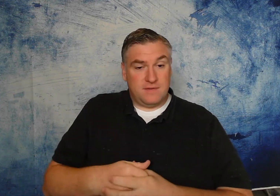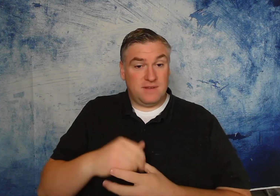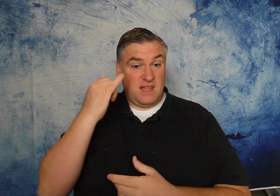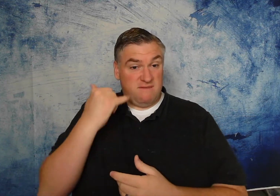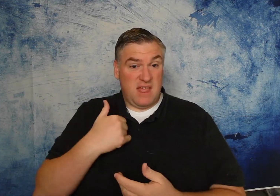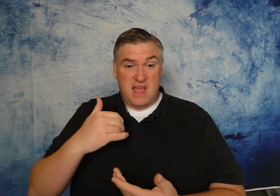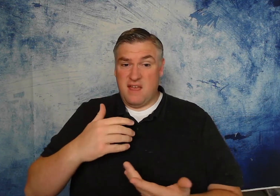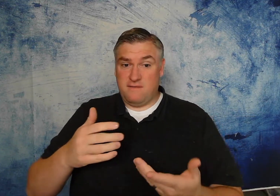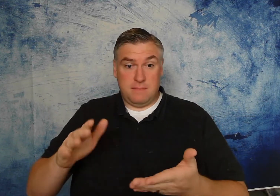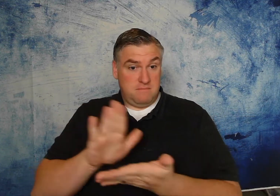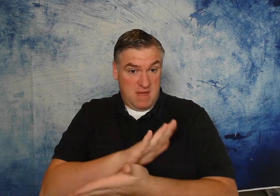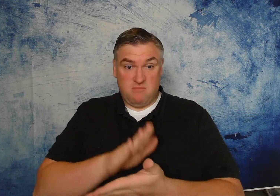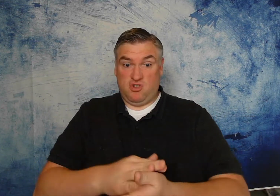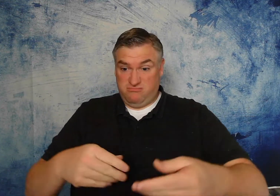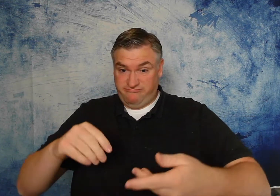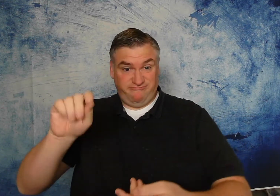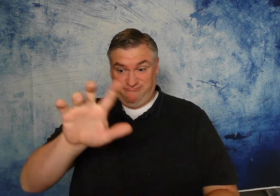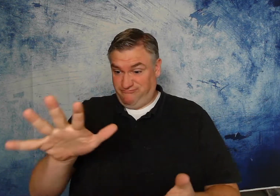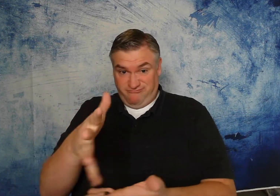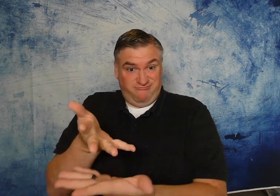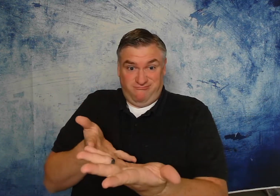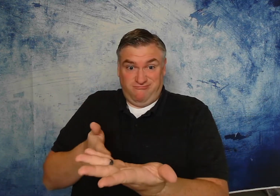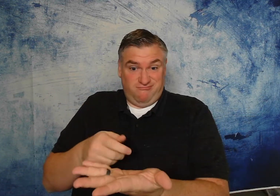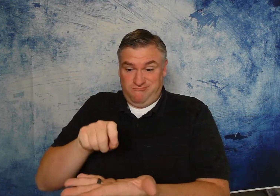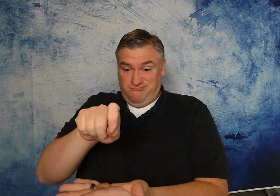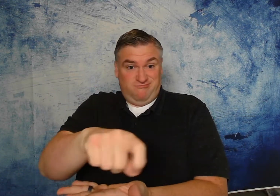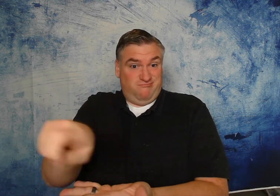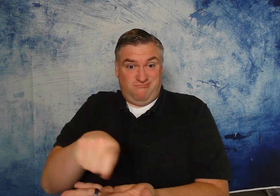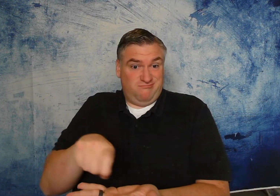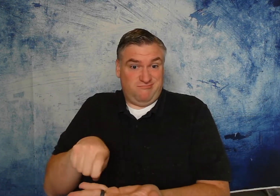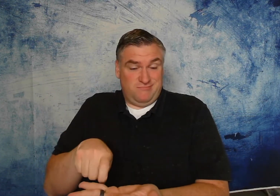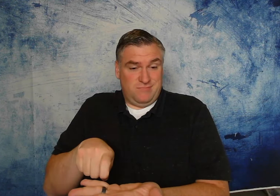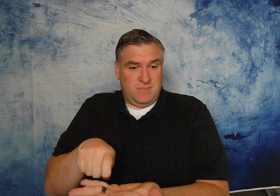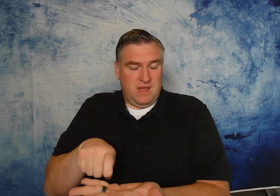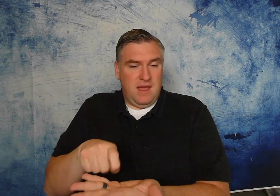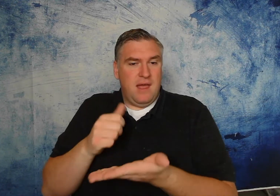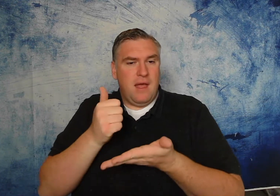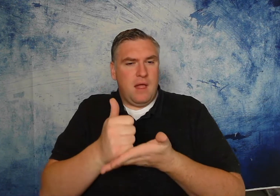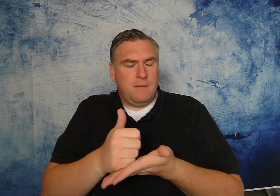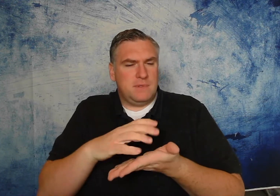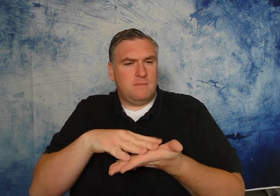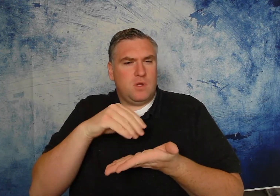organize information on their own. So if I just give them papers they just fill it out,